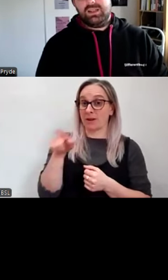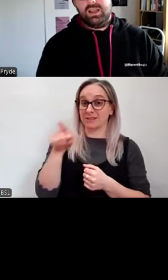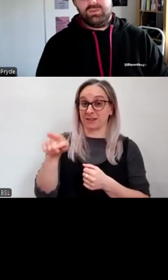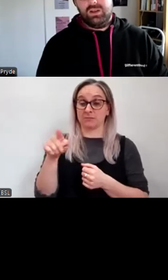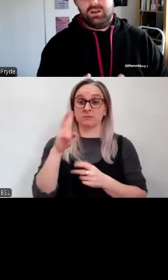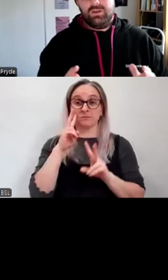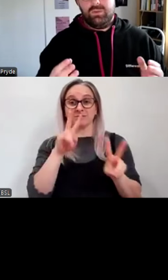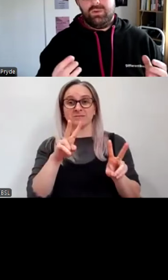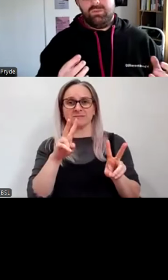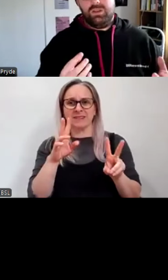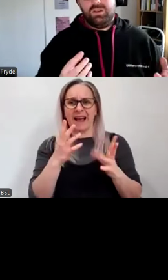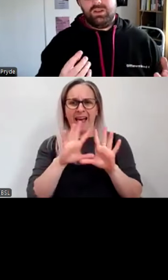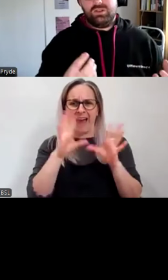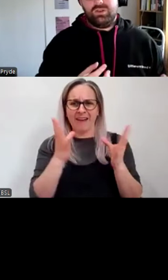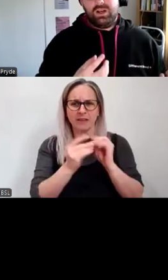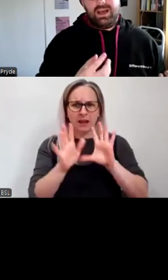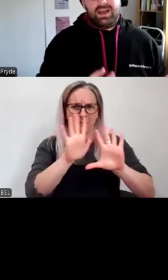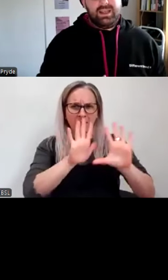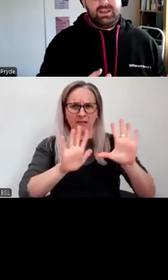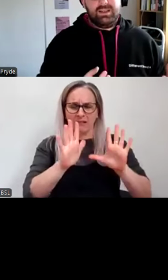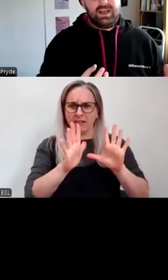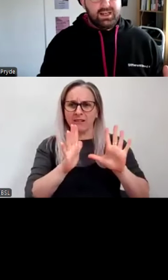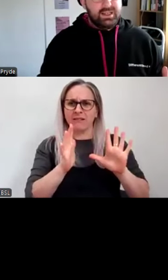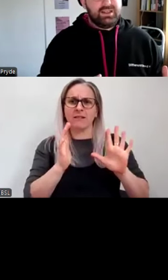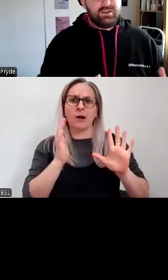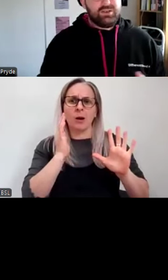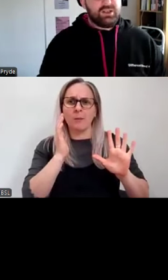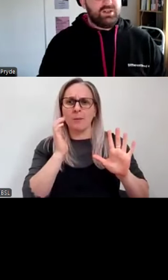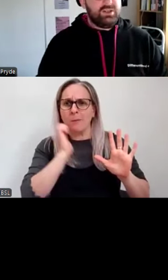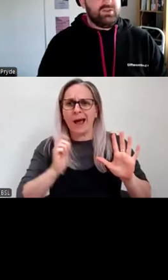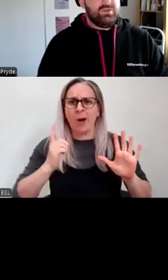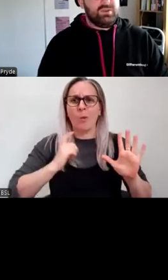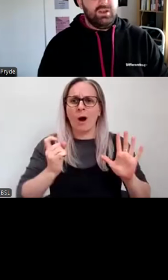I guess that's where when we ensure high contrast ratios,